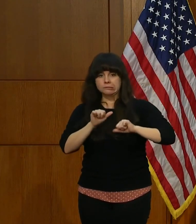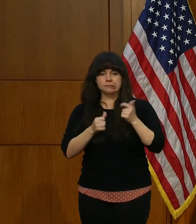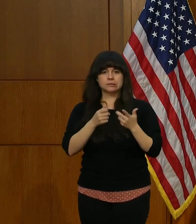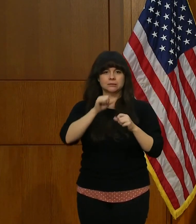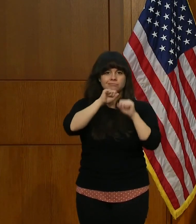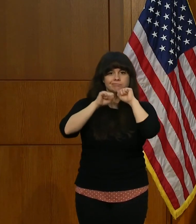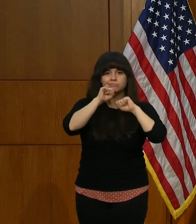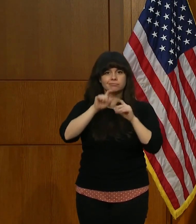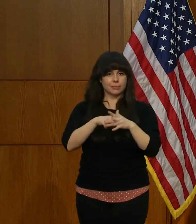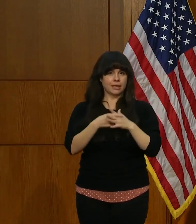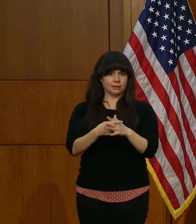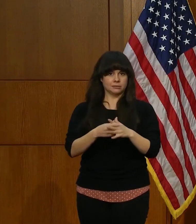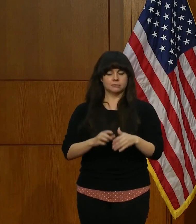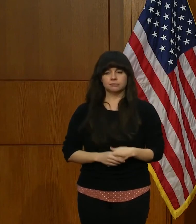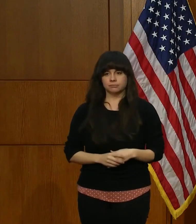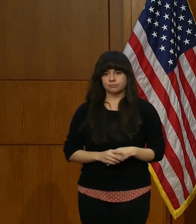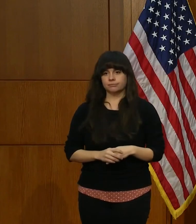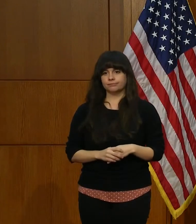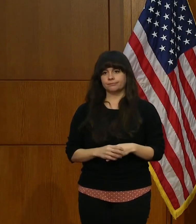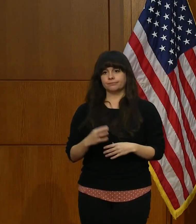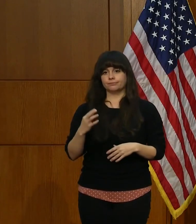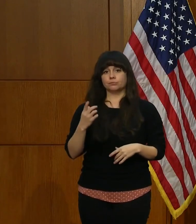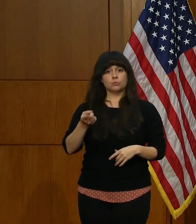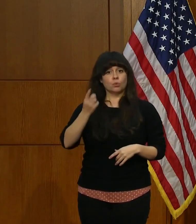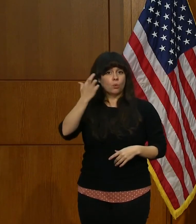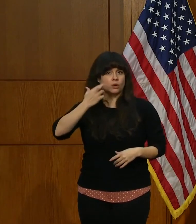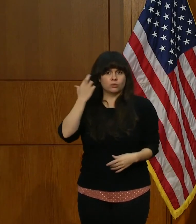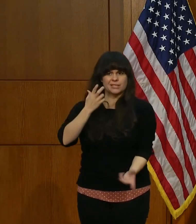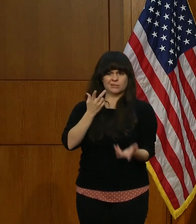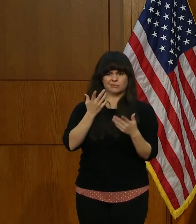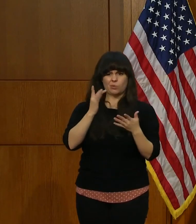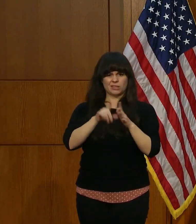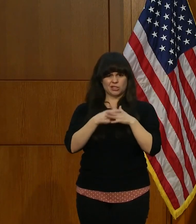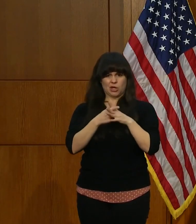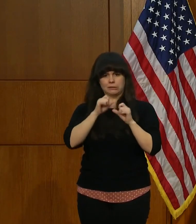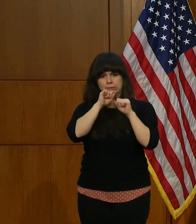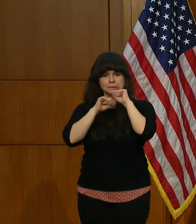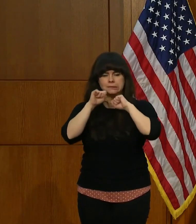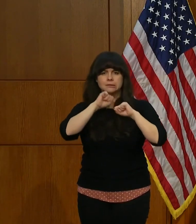THAT EVERYONE SHOULD EXPECT THINGS TO BE BUMPY AT FIRST.